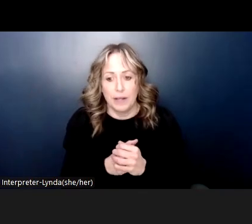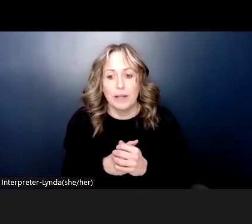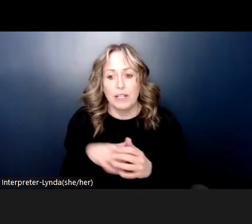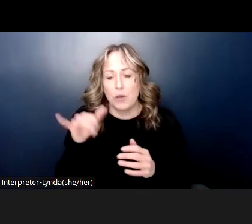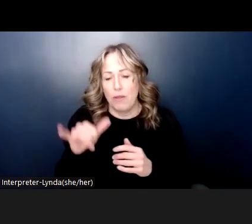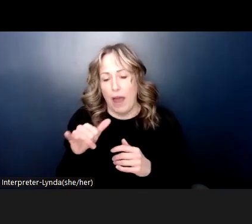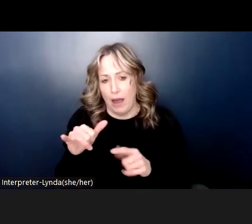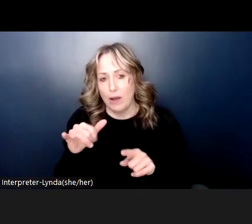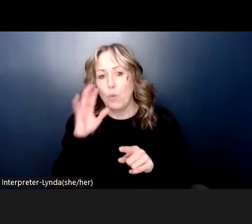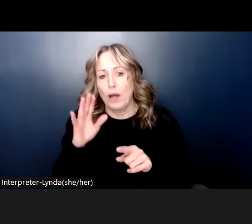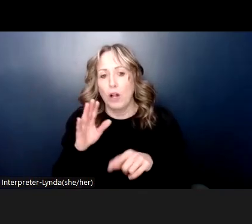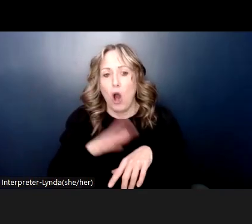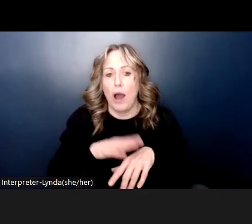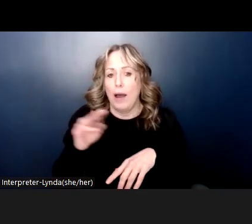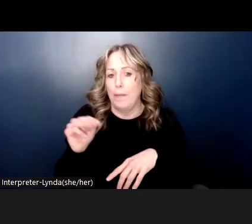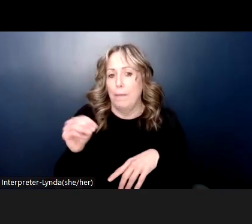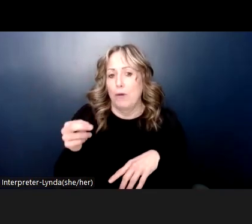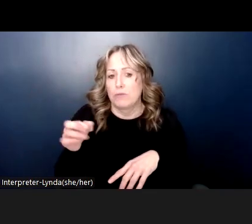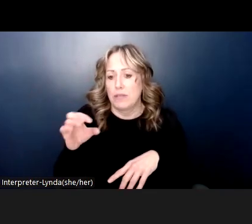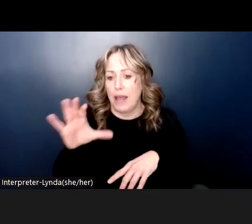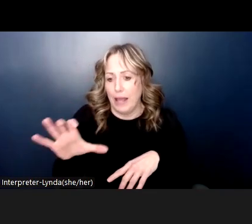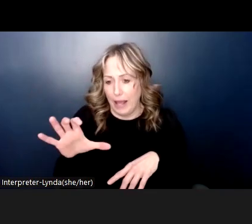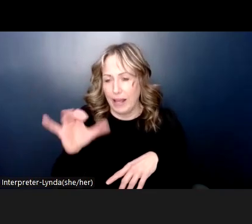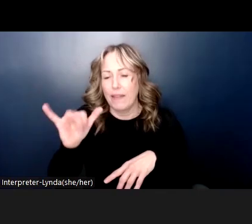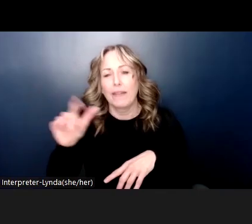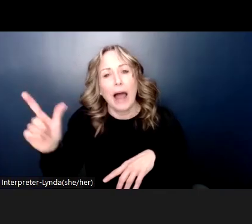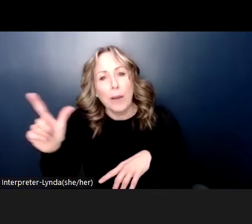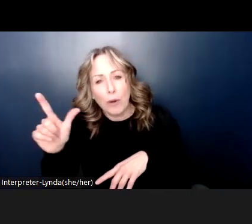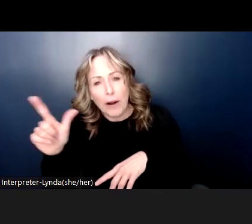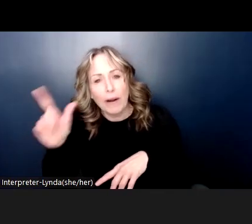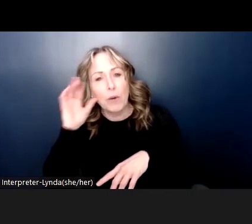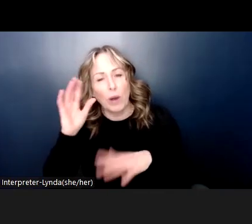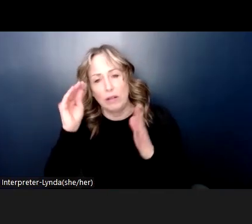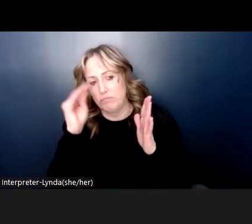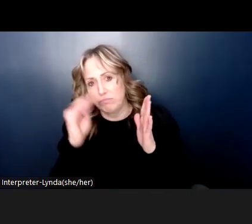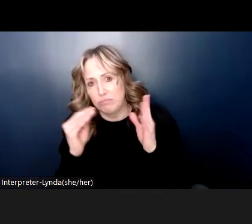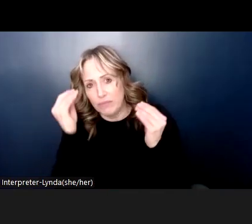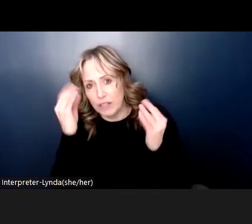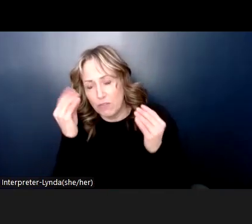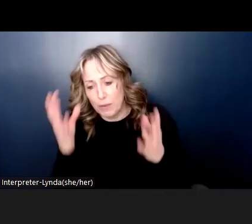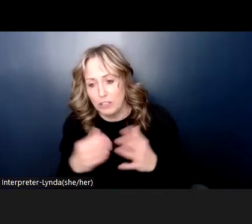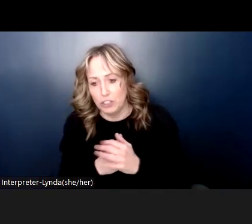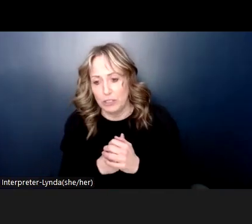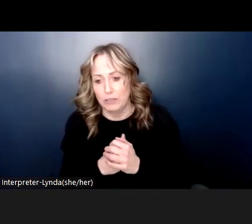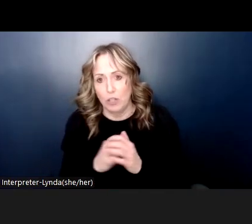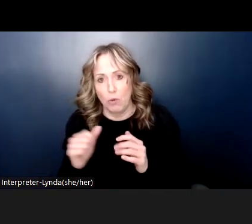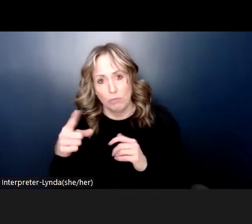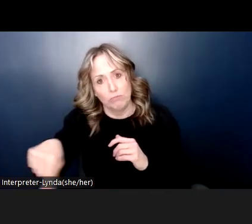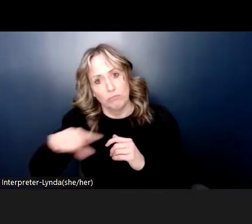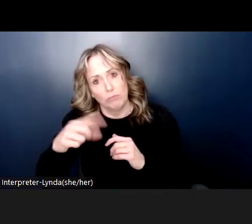as well as the Mosaic Resource Library website that you all have been using to get all of your updates and resources.